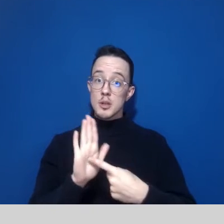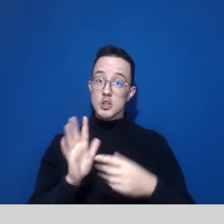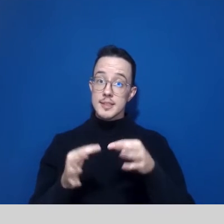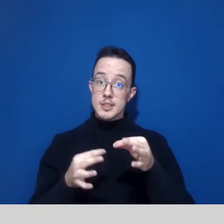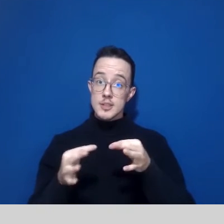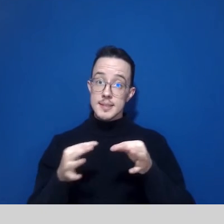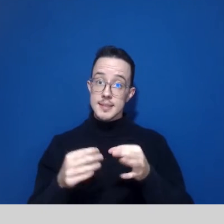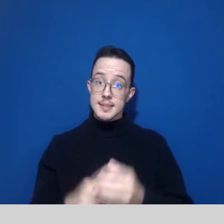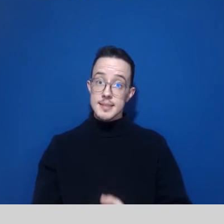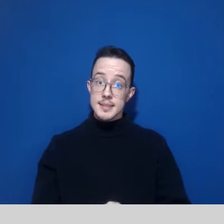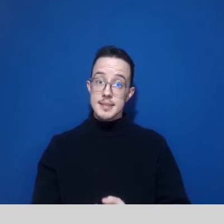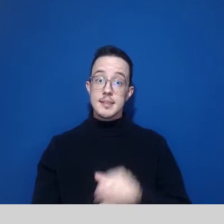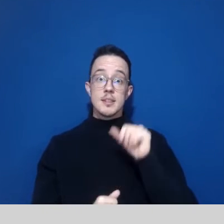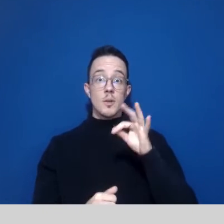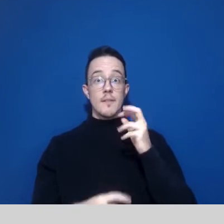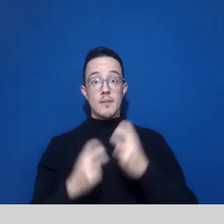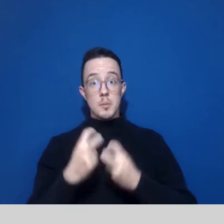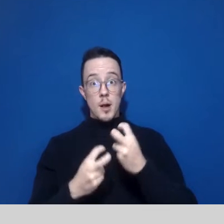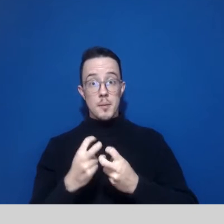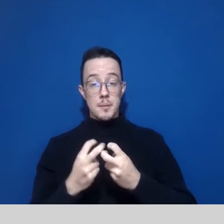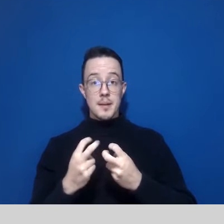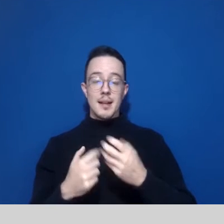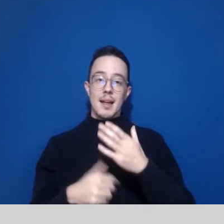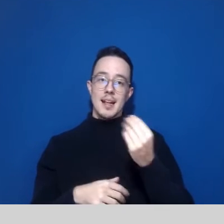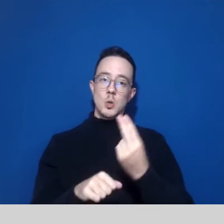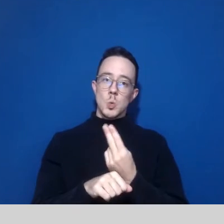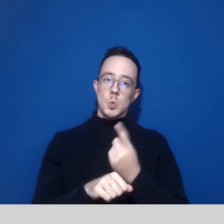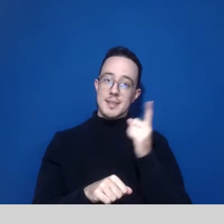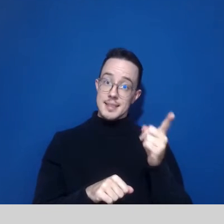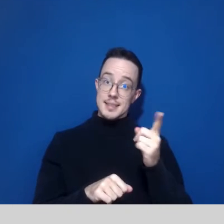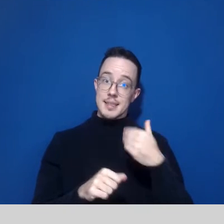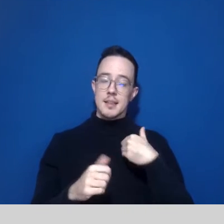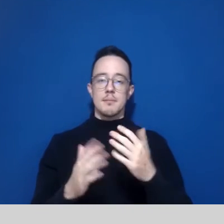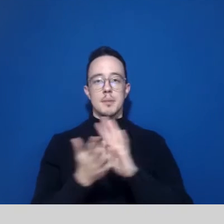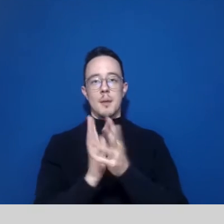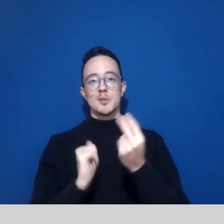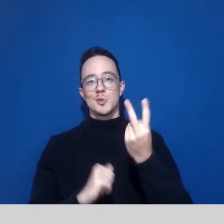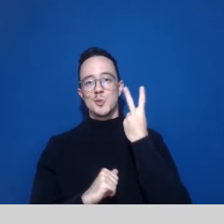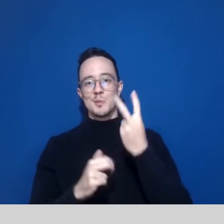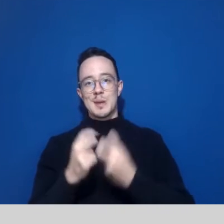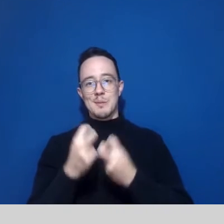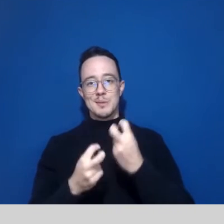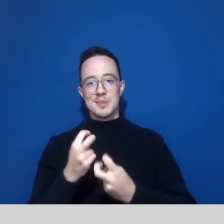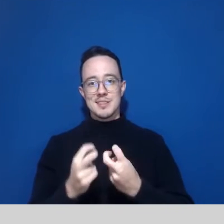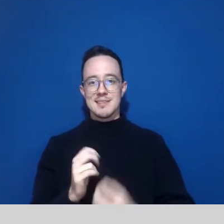Regular Expressions. So if you have a problem, use regular expressions, then you have two problems.